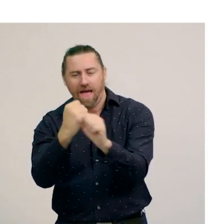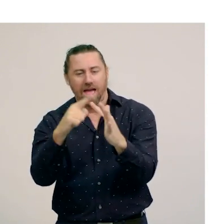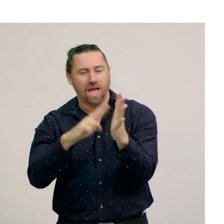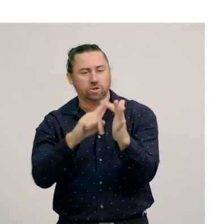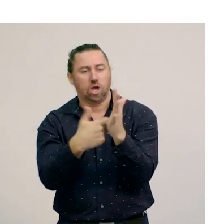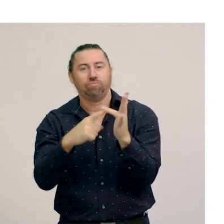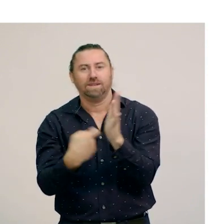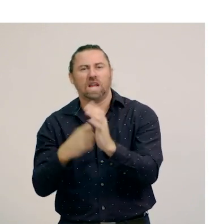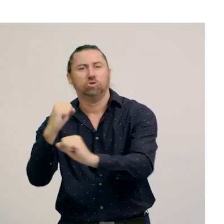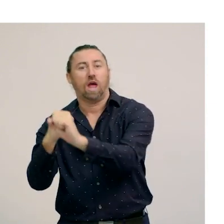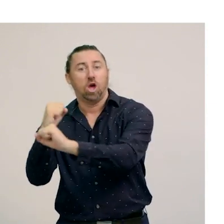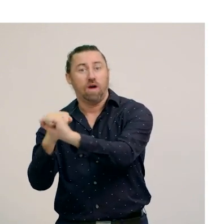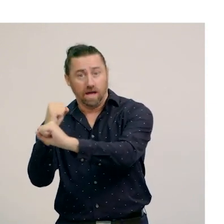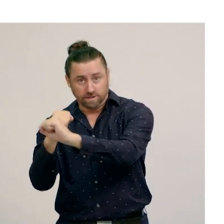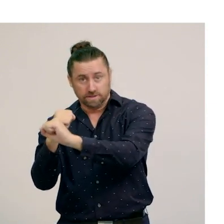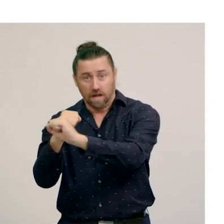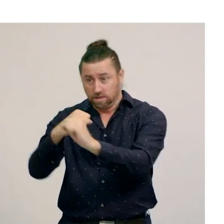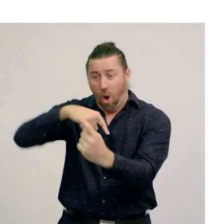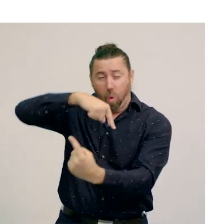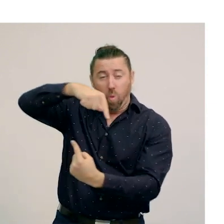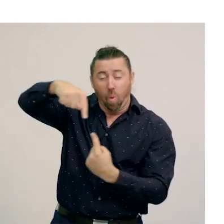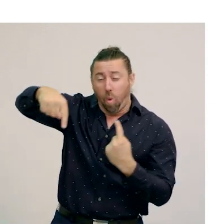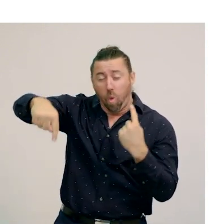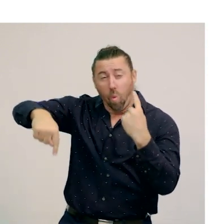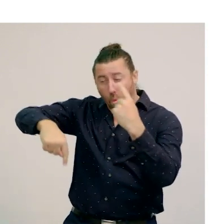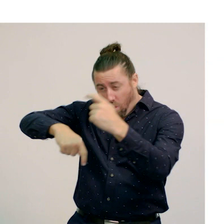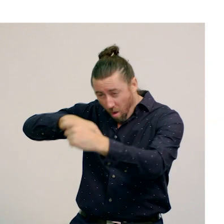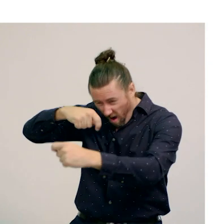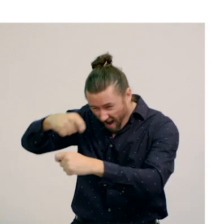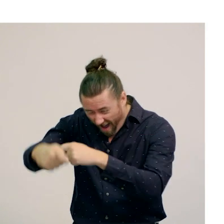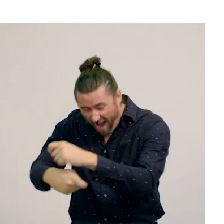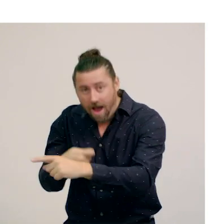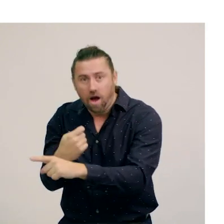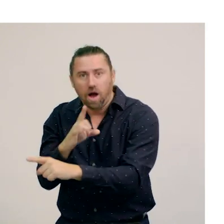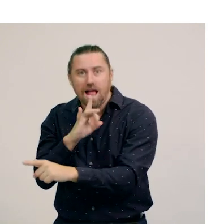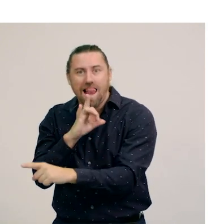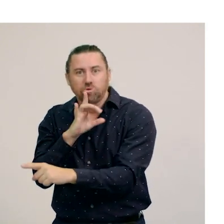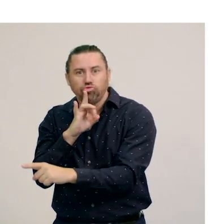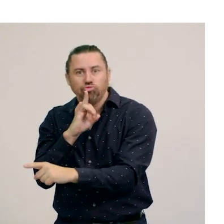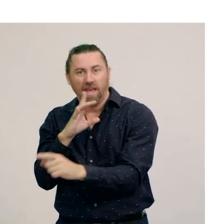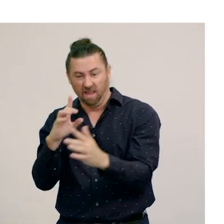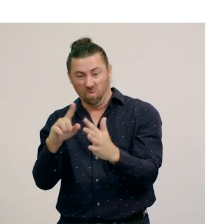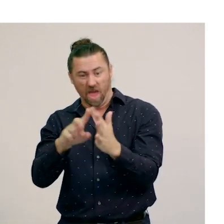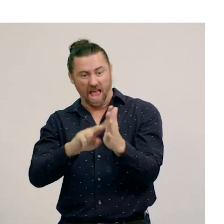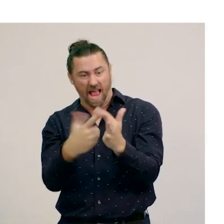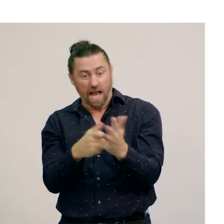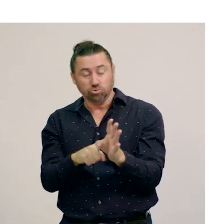that transforms the rotational energy from the spinning propeller into electrical energy, or electricity. To do this,